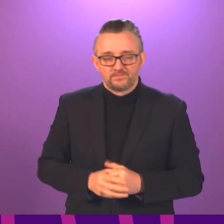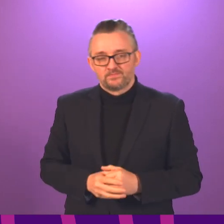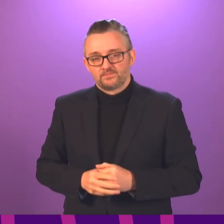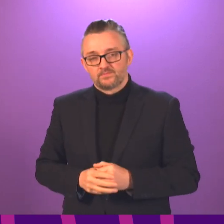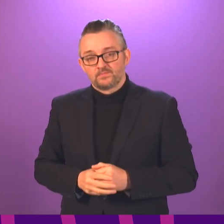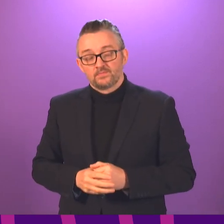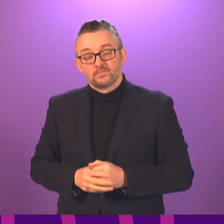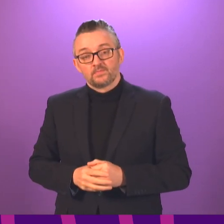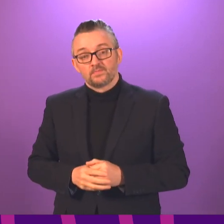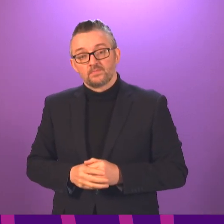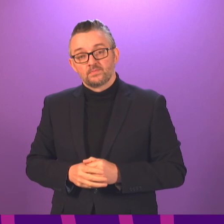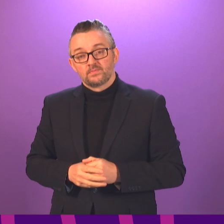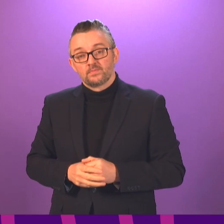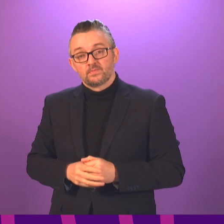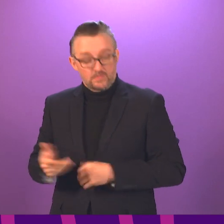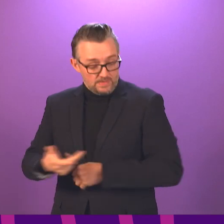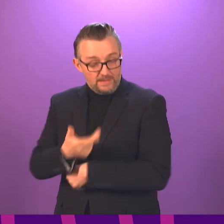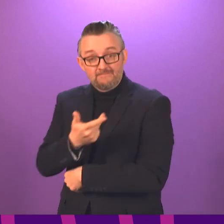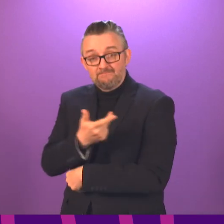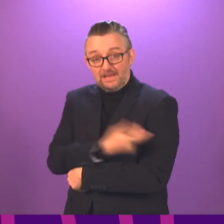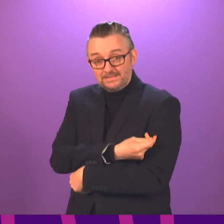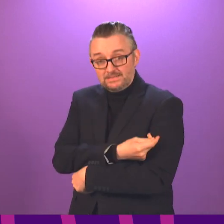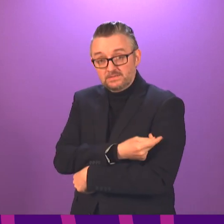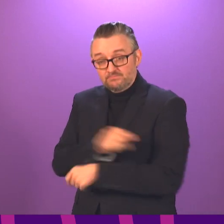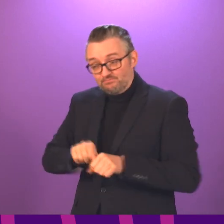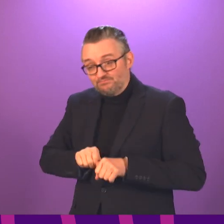The vaccine roll-out is the light at the end of the tunnel, and it is great to see the